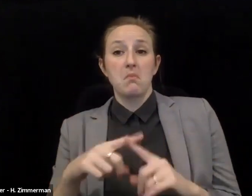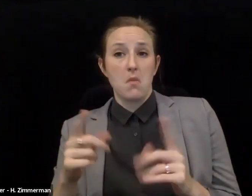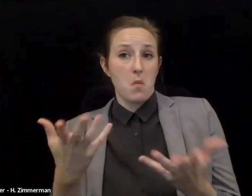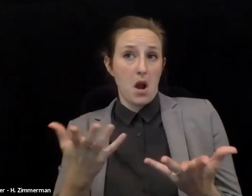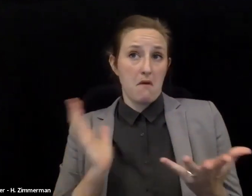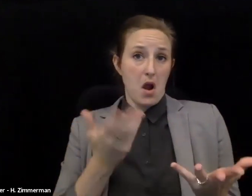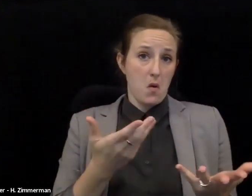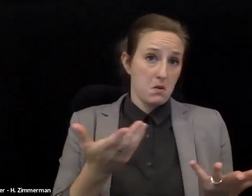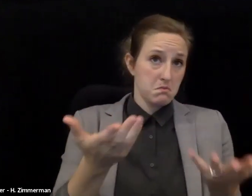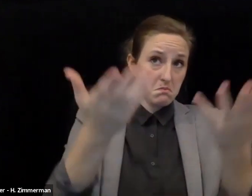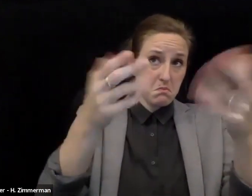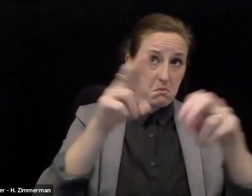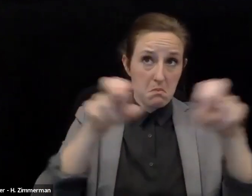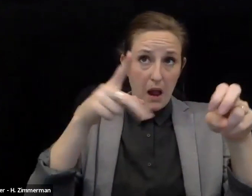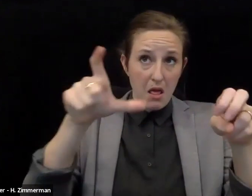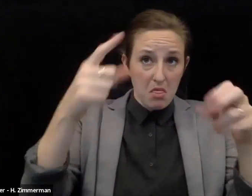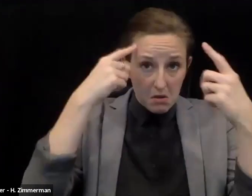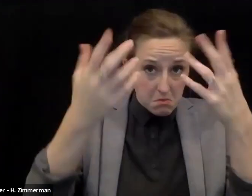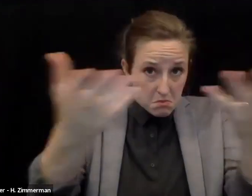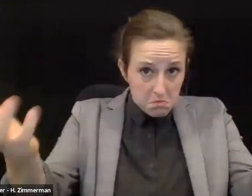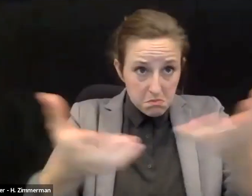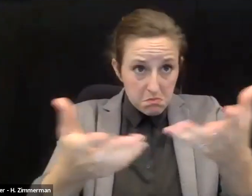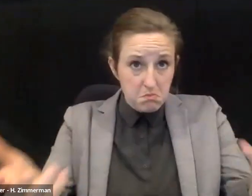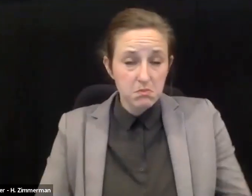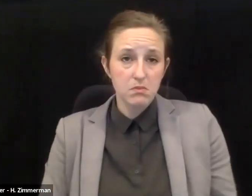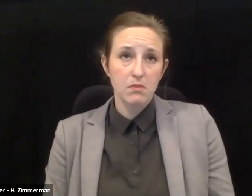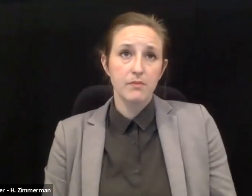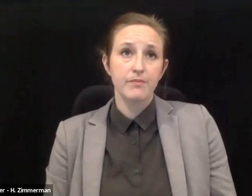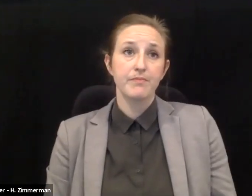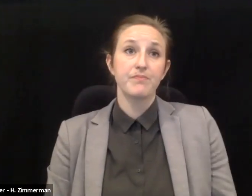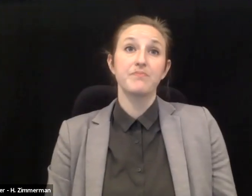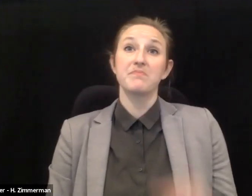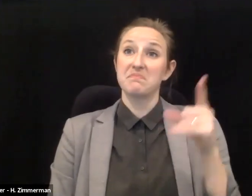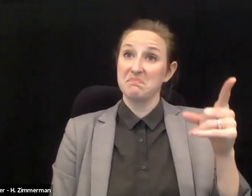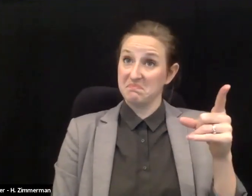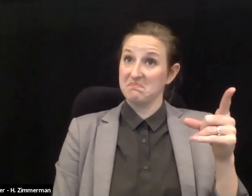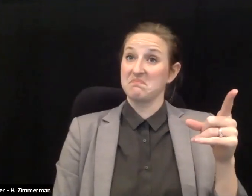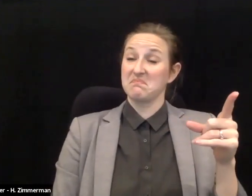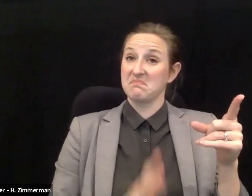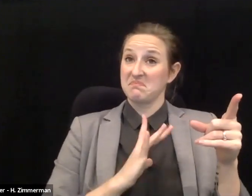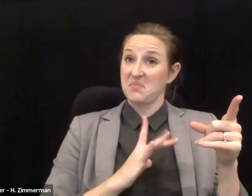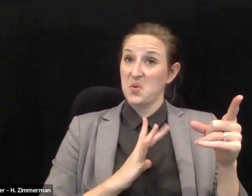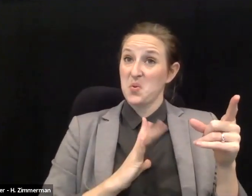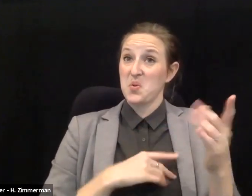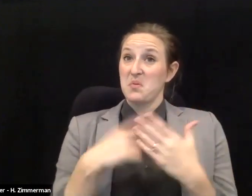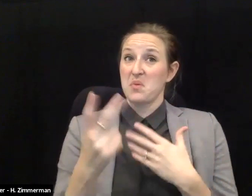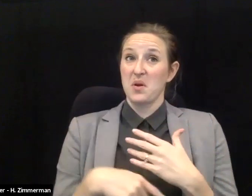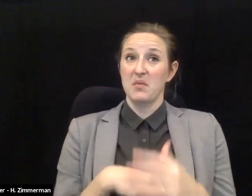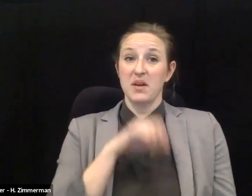what our panelists think? Meredith Lopez, IREX: That sounds really cool. And I want to. I'd love to learn more about that I have